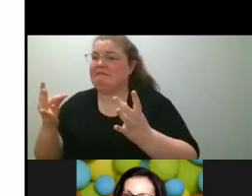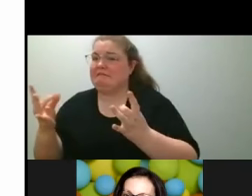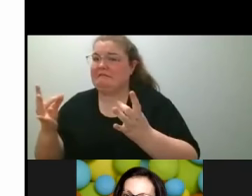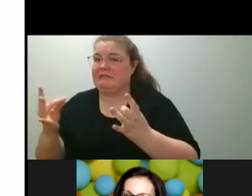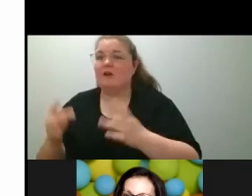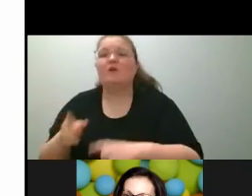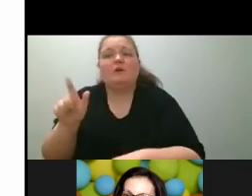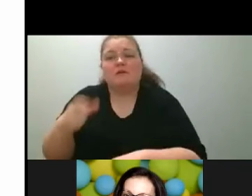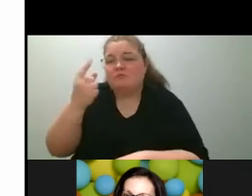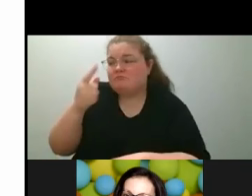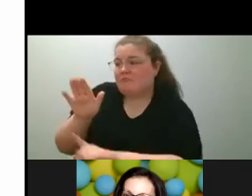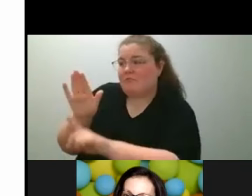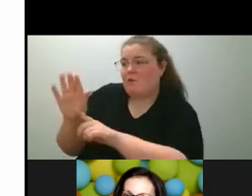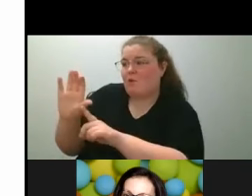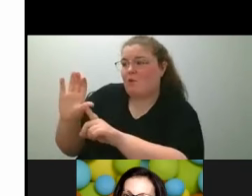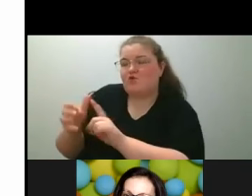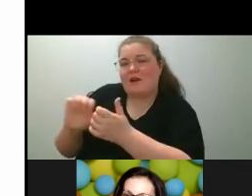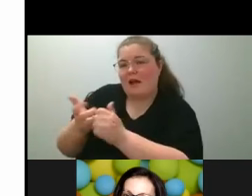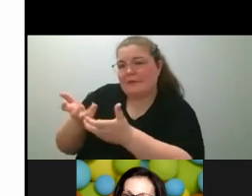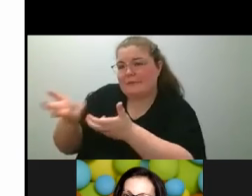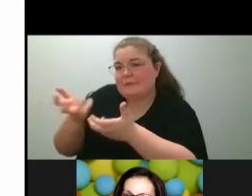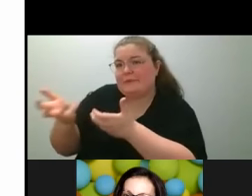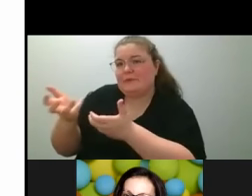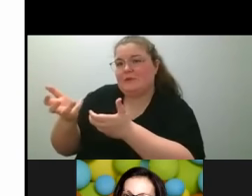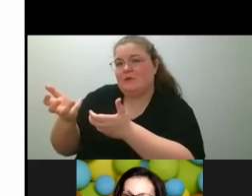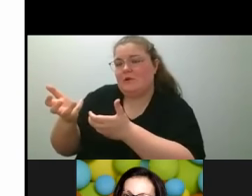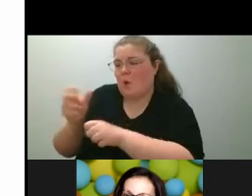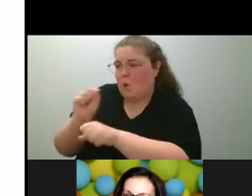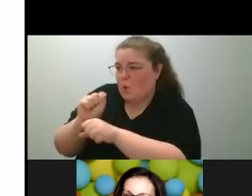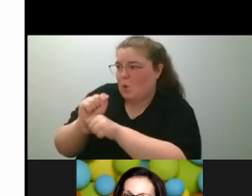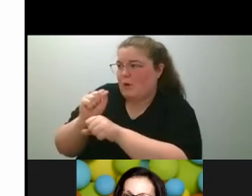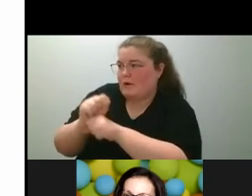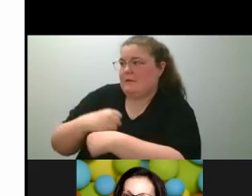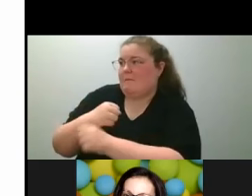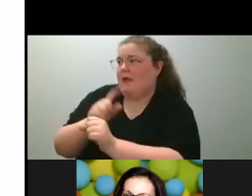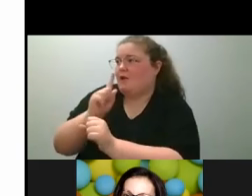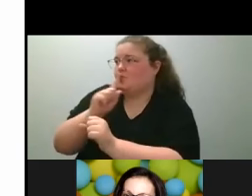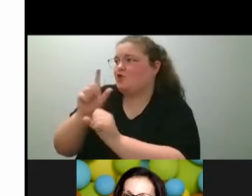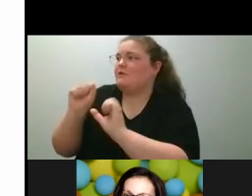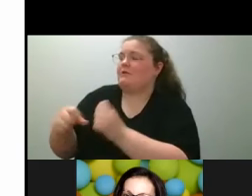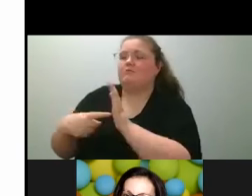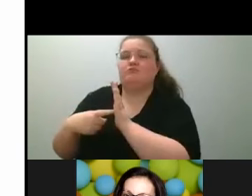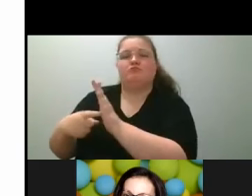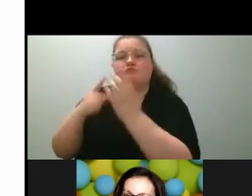how to delicately navigate these things is critical to creating successful content